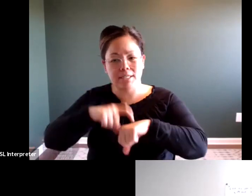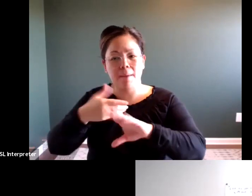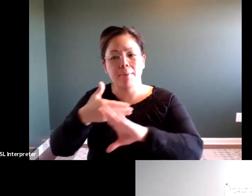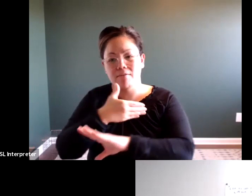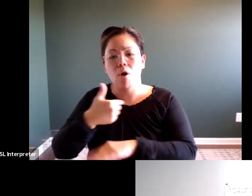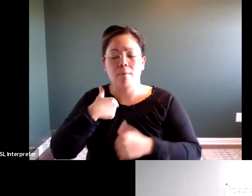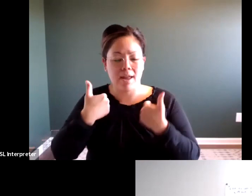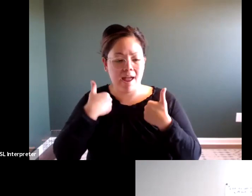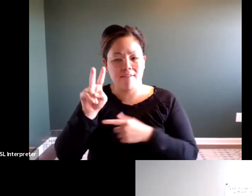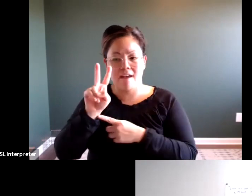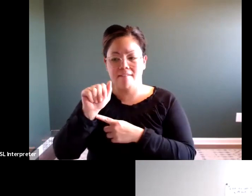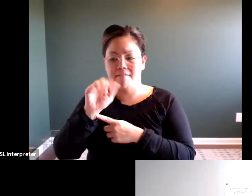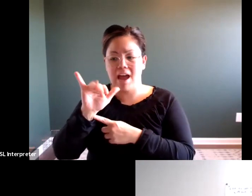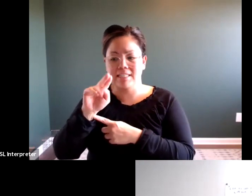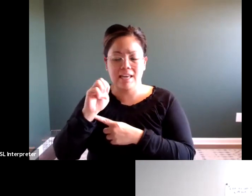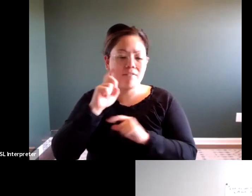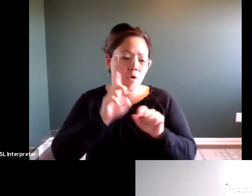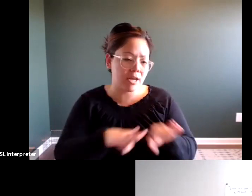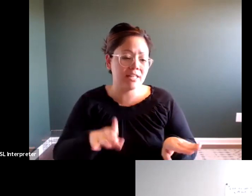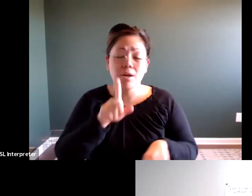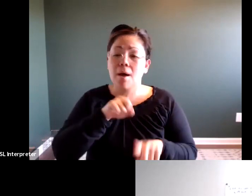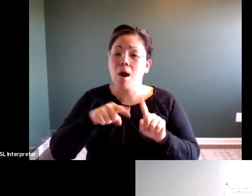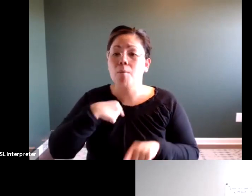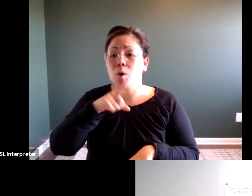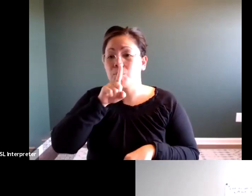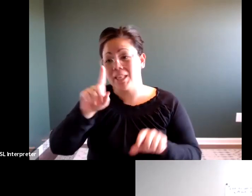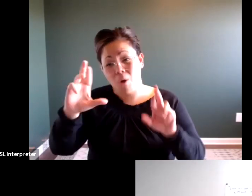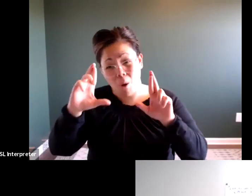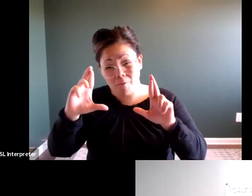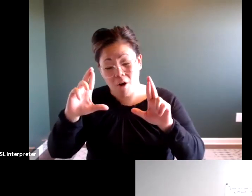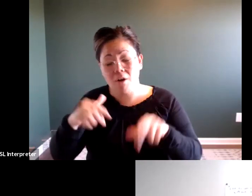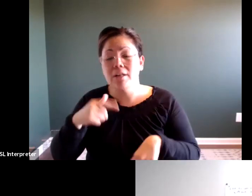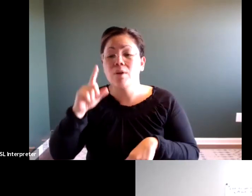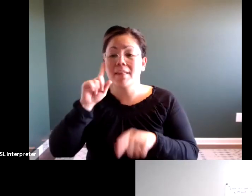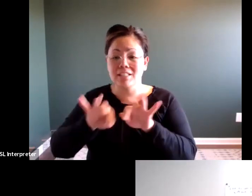but we're really hopeful with our initial , I think it's important that people start talking about it now,